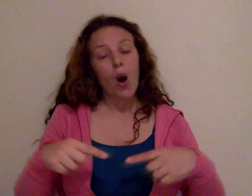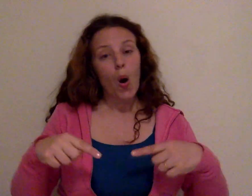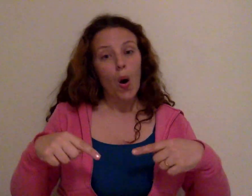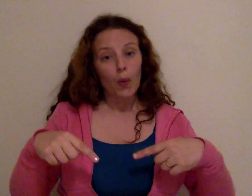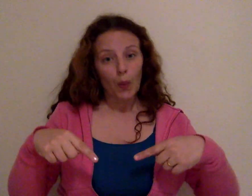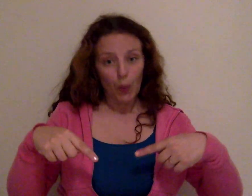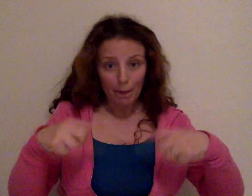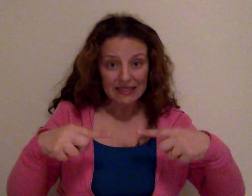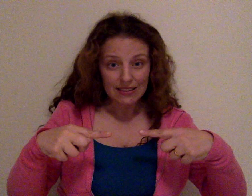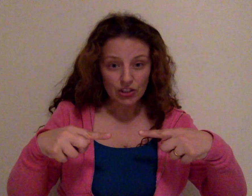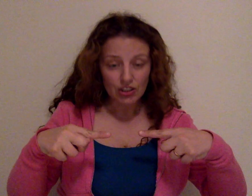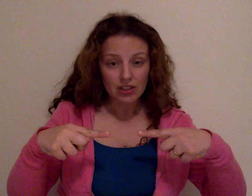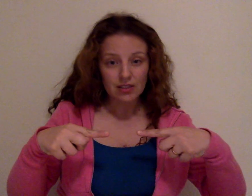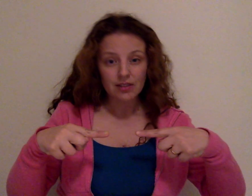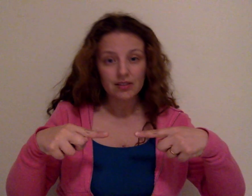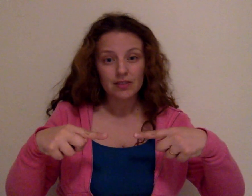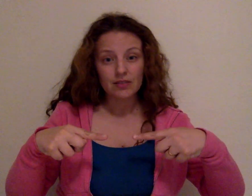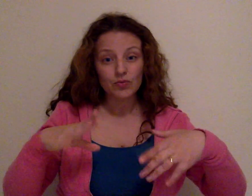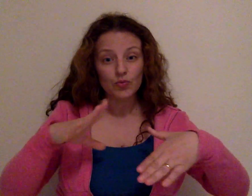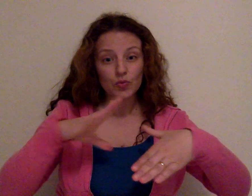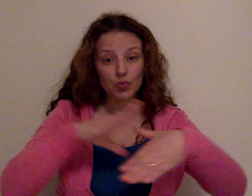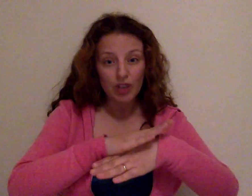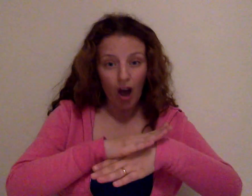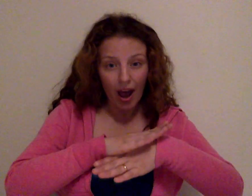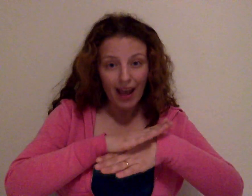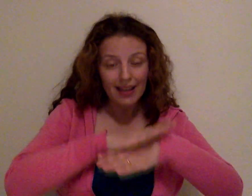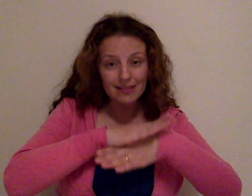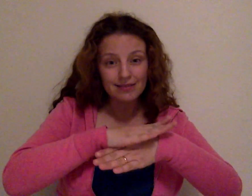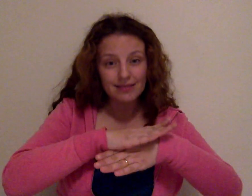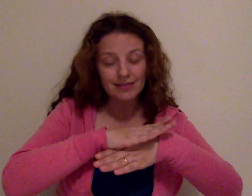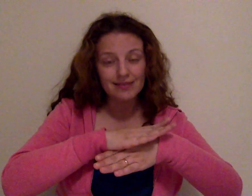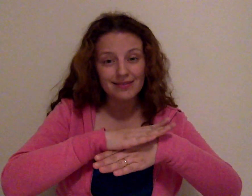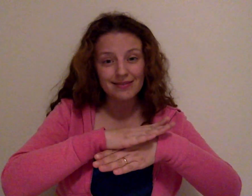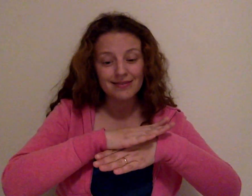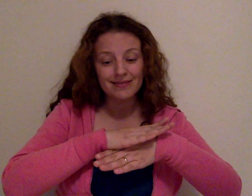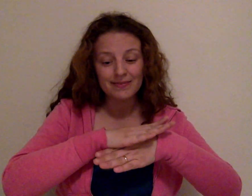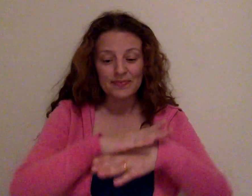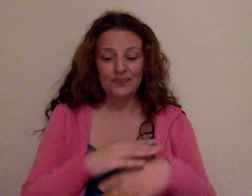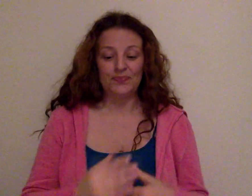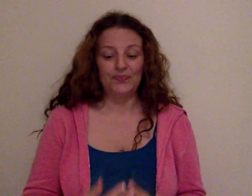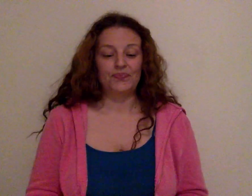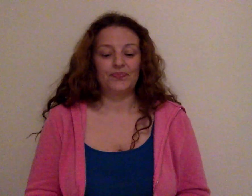Or competition tie.